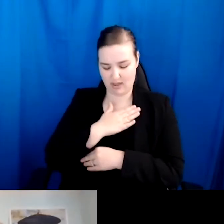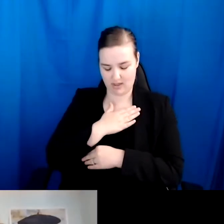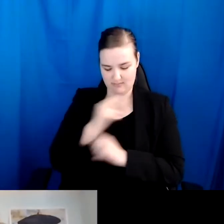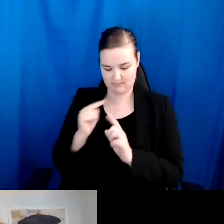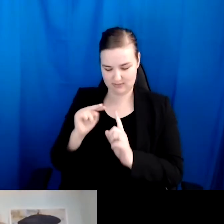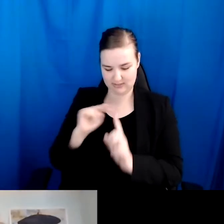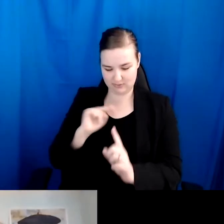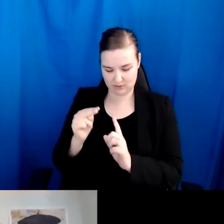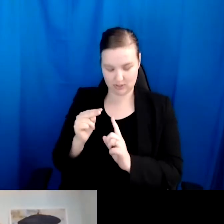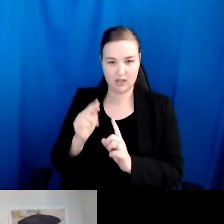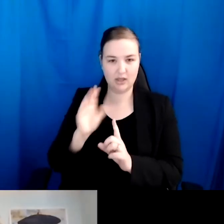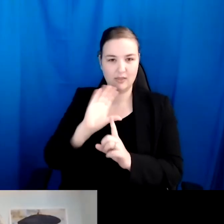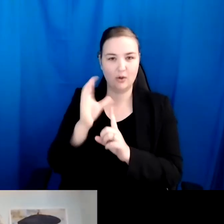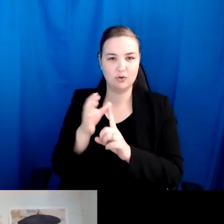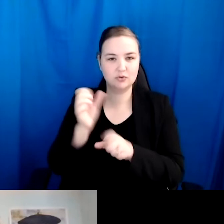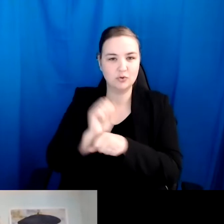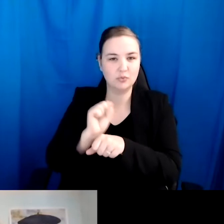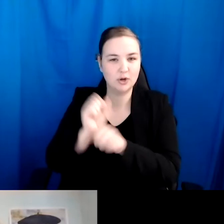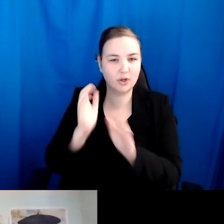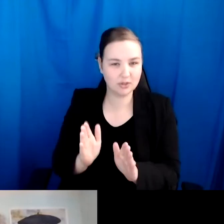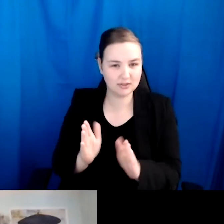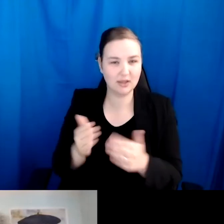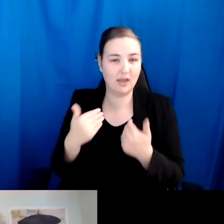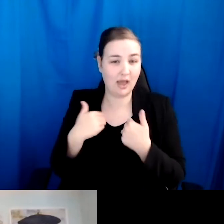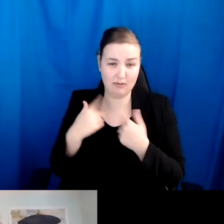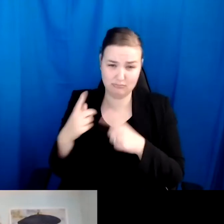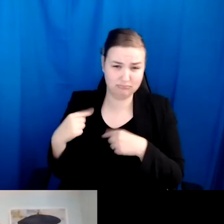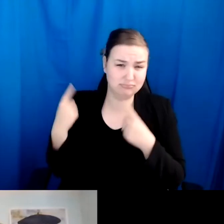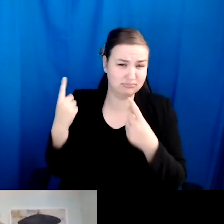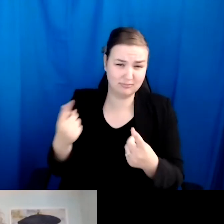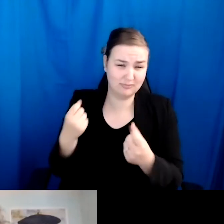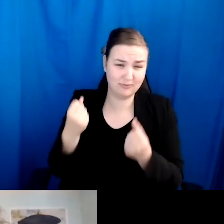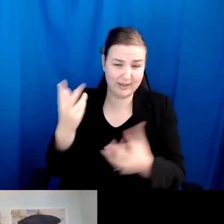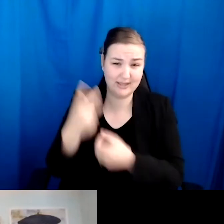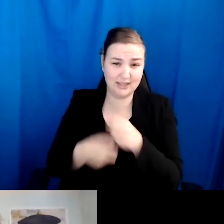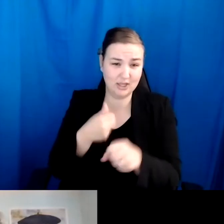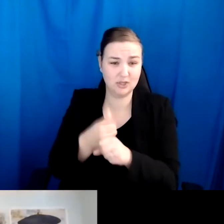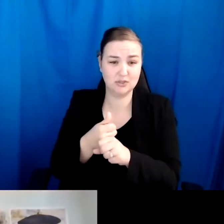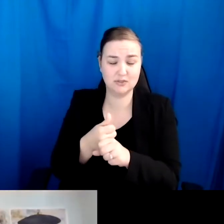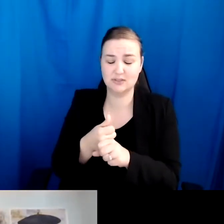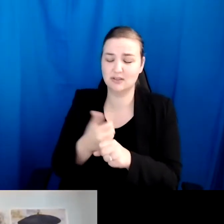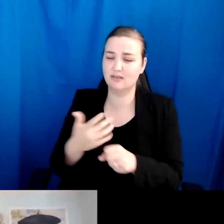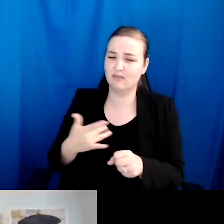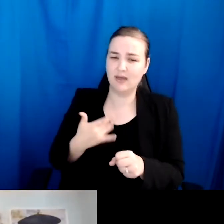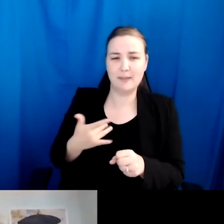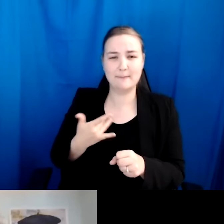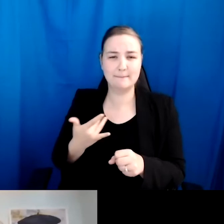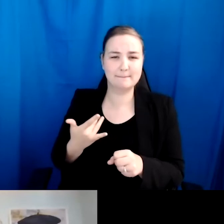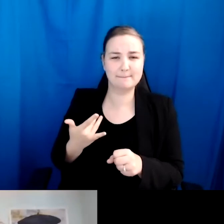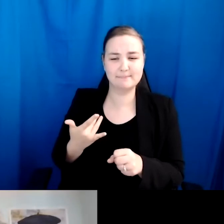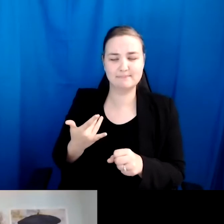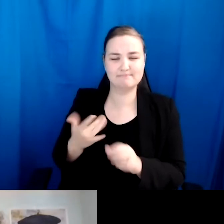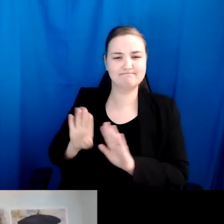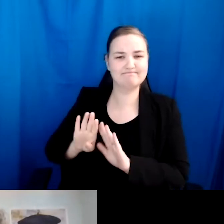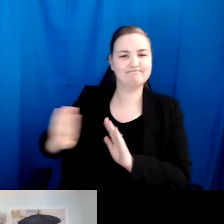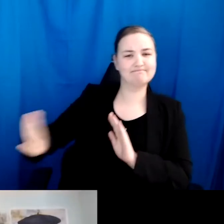cultural workers have, for many decades, sort of distanced themselves from other kinds of labor,